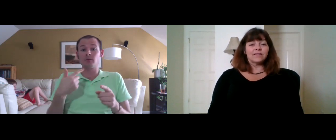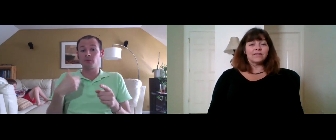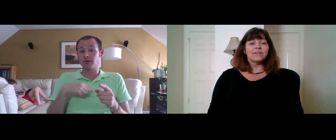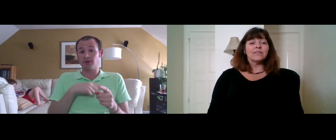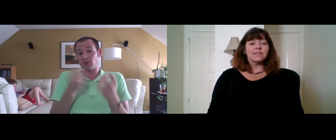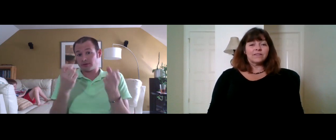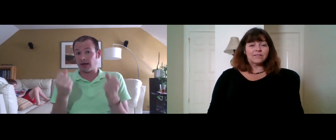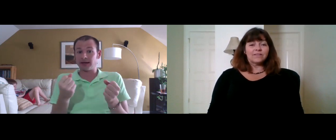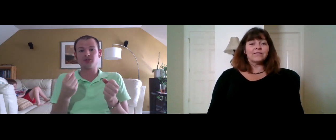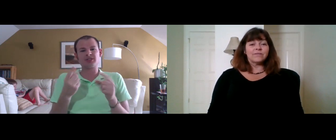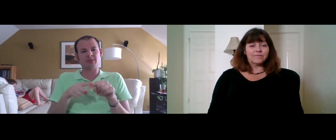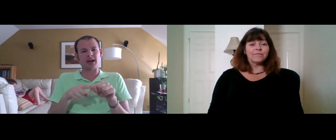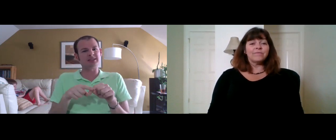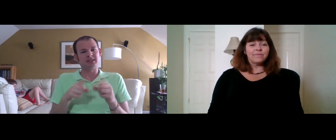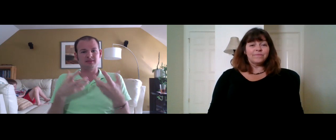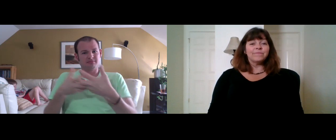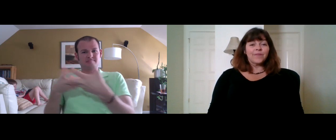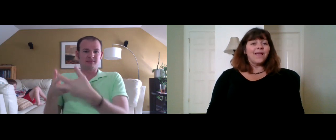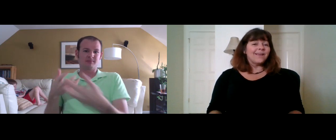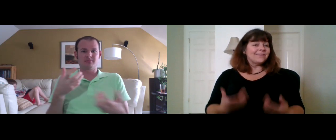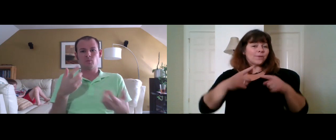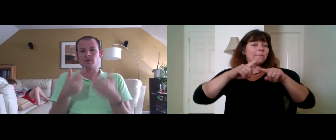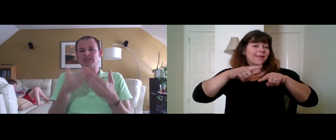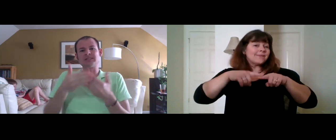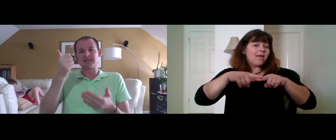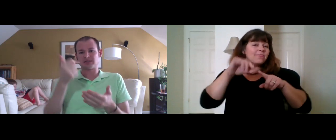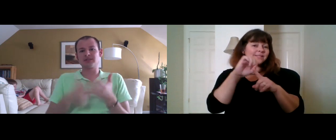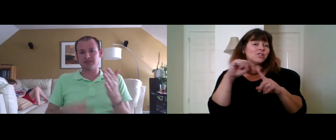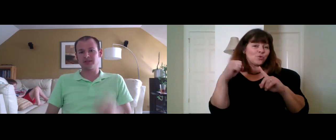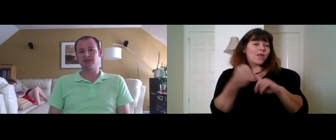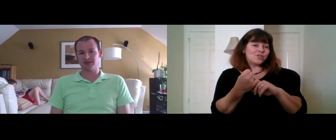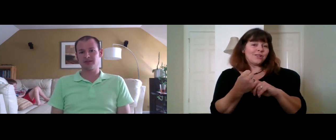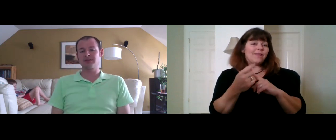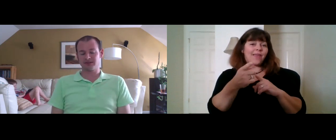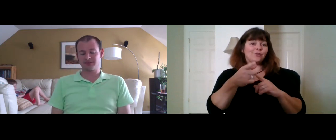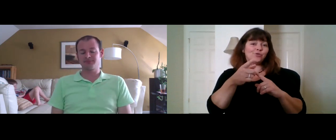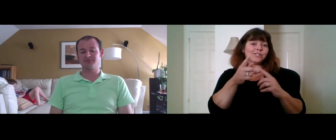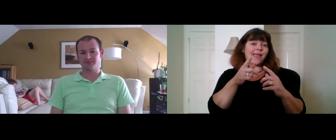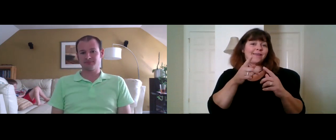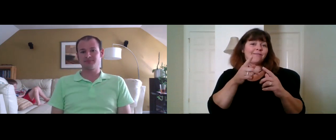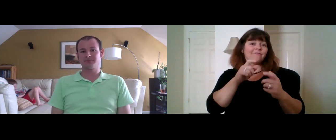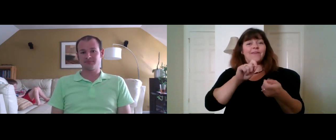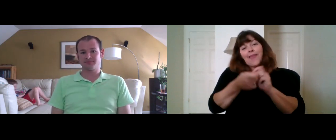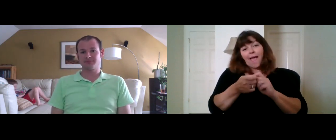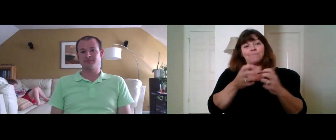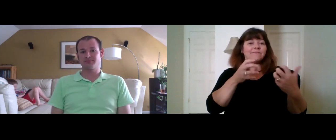then we sign. It just depends on the environment, whichever is easier It depends on the situation